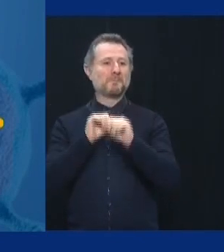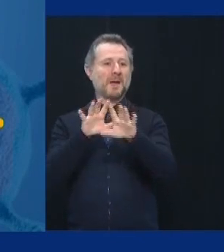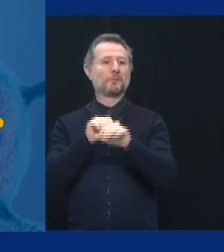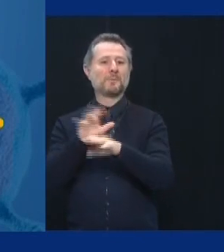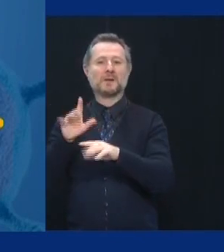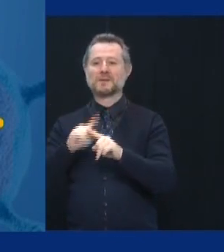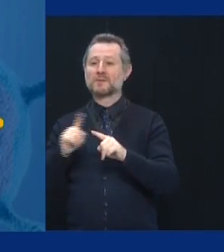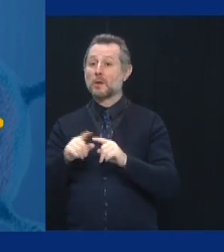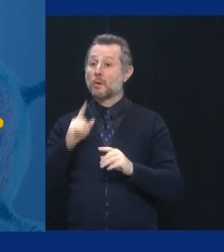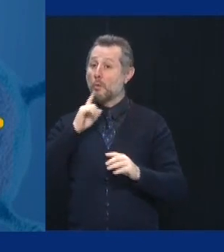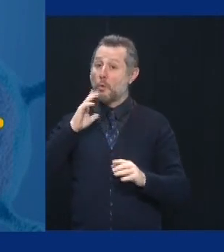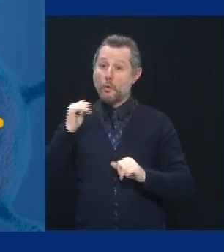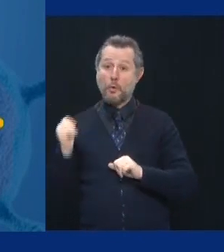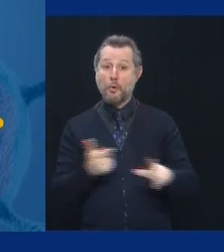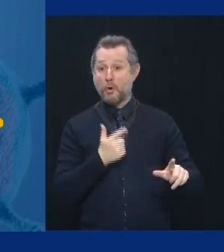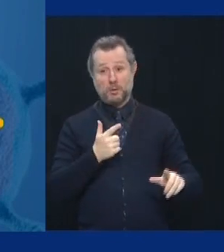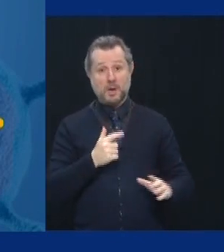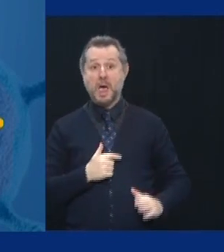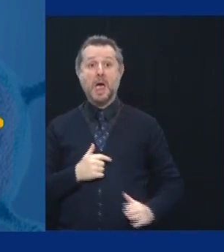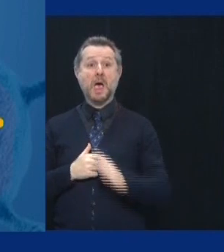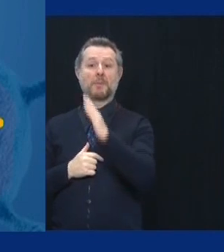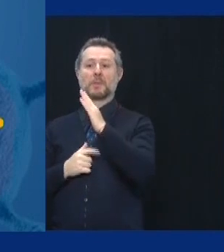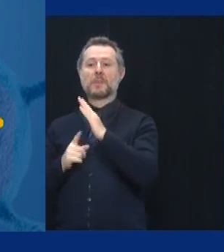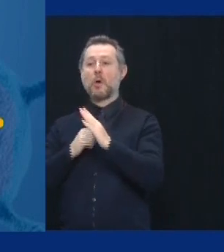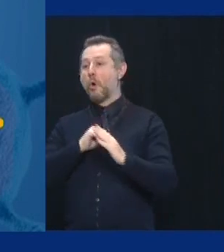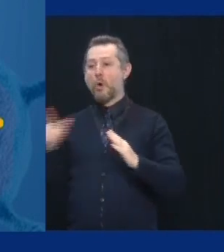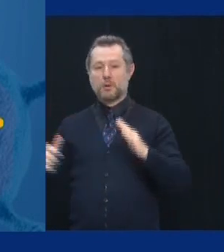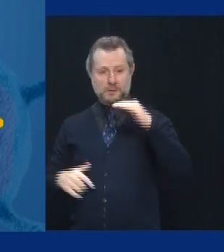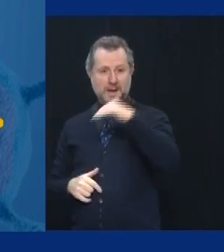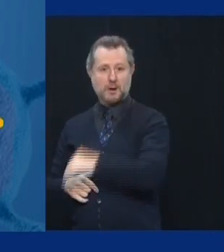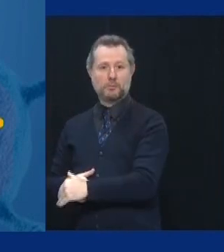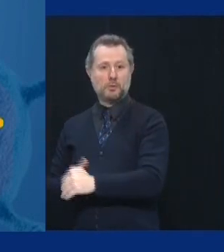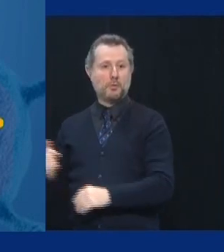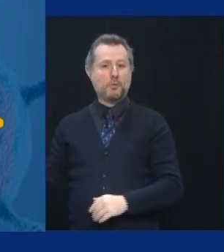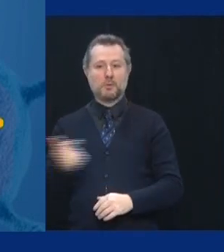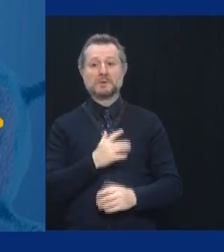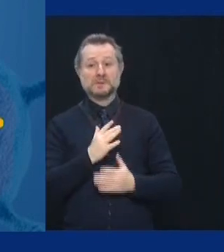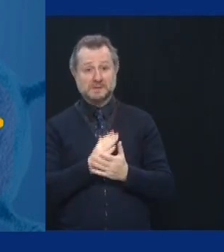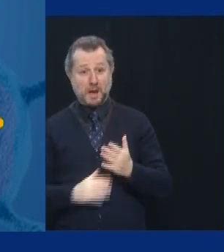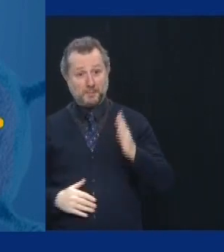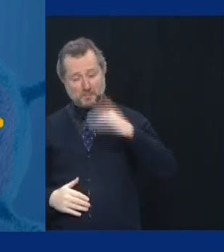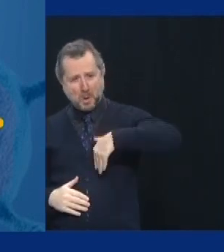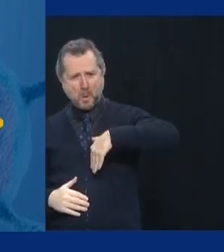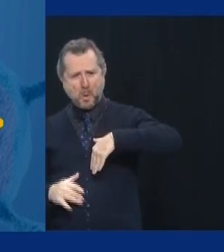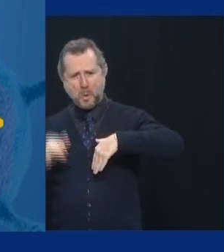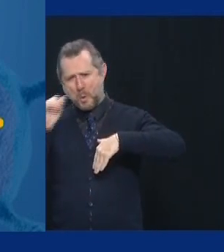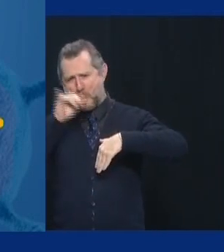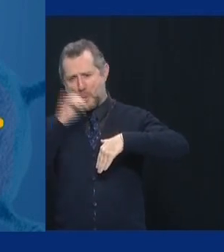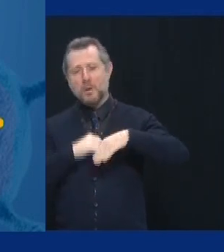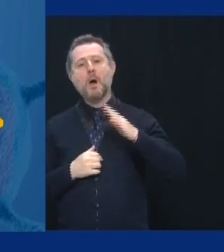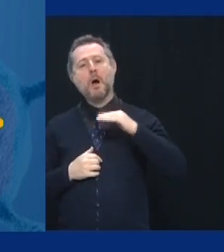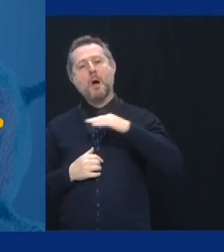RANGE. I STILL SEE MOUNTAINS, DIFFERENT SHAPES.